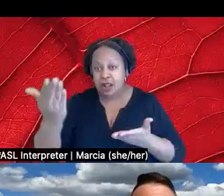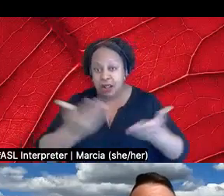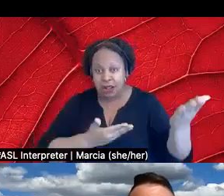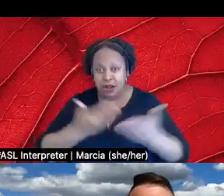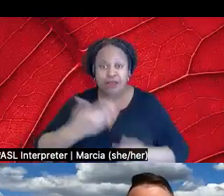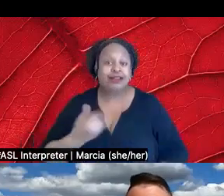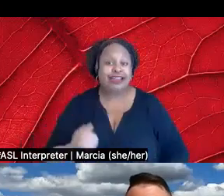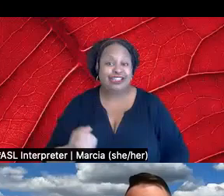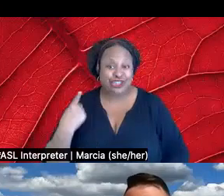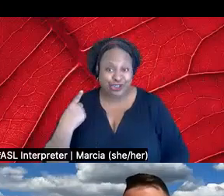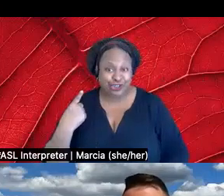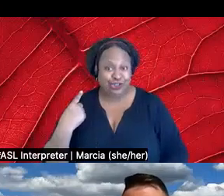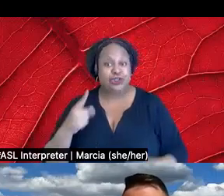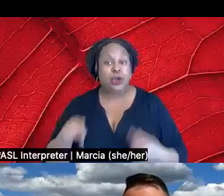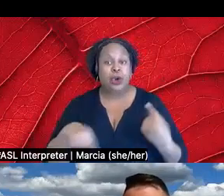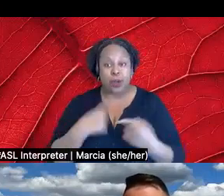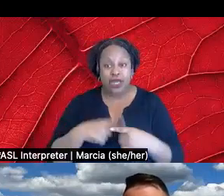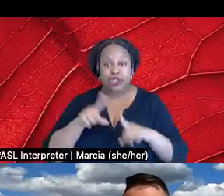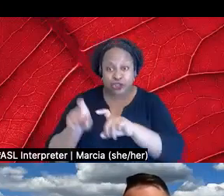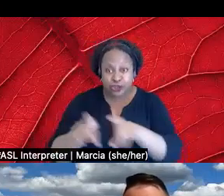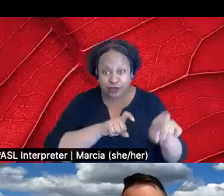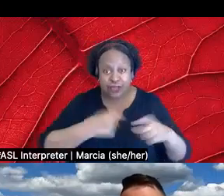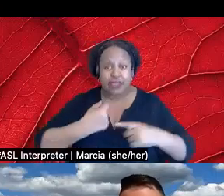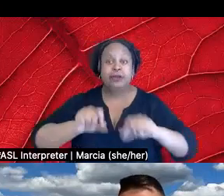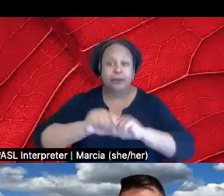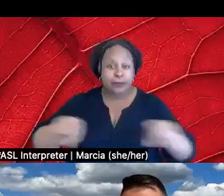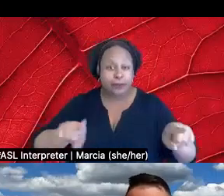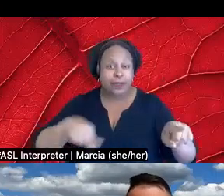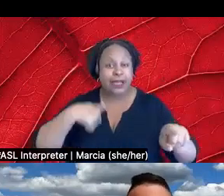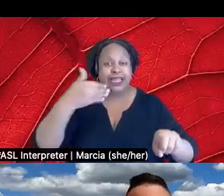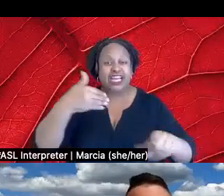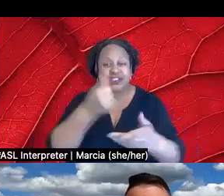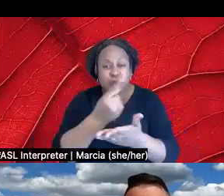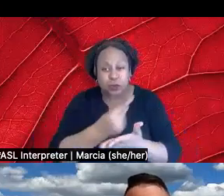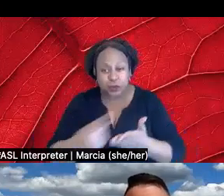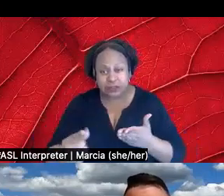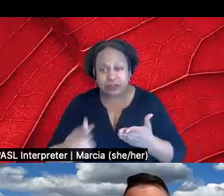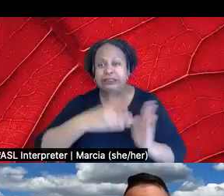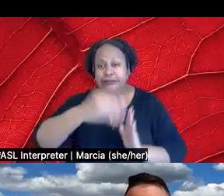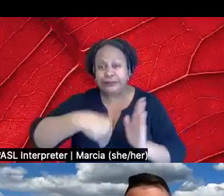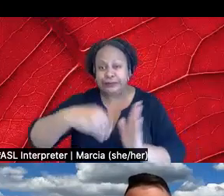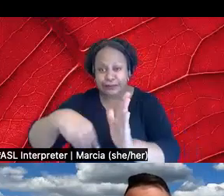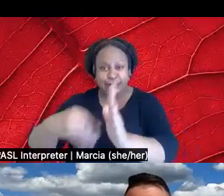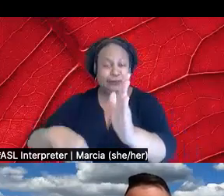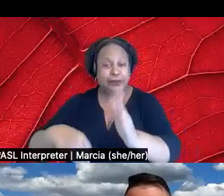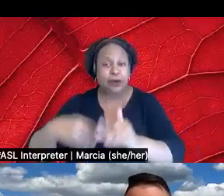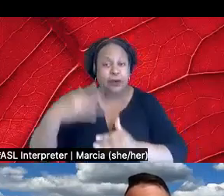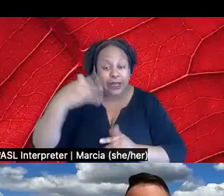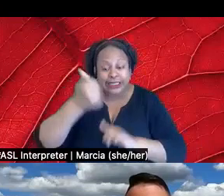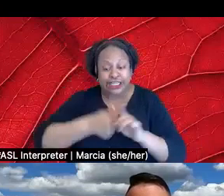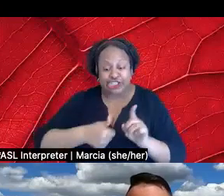So please, when you get the survey in the next couple of weeks, please fill it out. We really do it carefully at each and every comment and think about